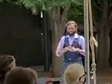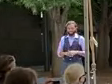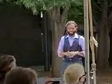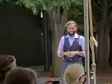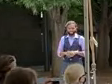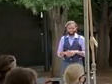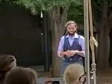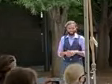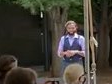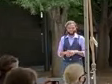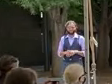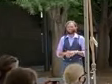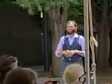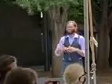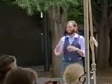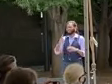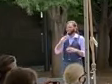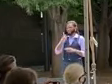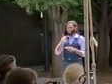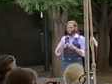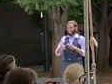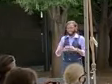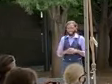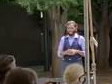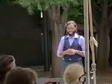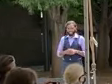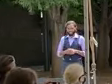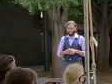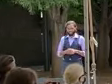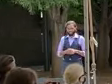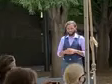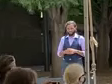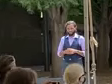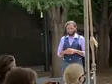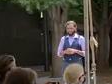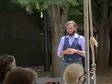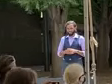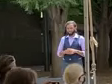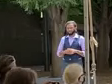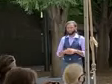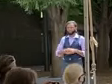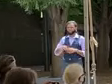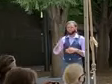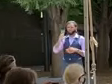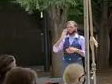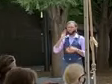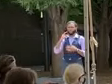Very quickly, I'll keep it to four rushes of memories.